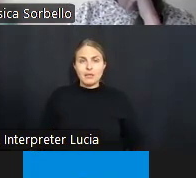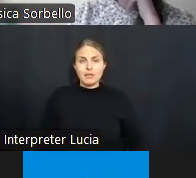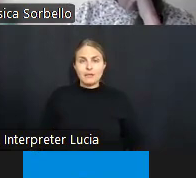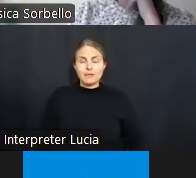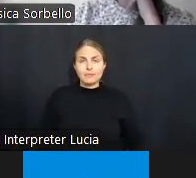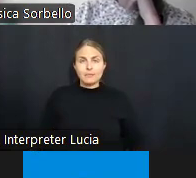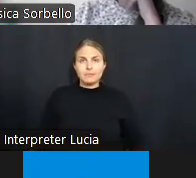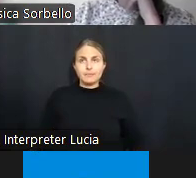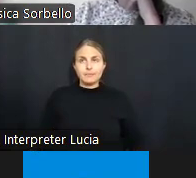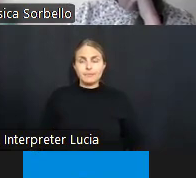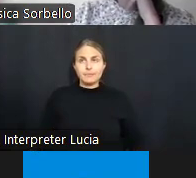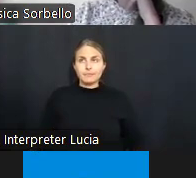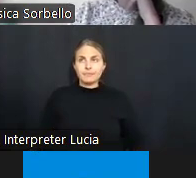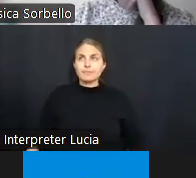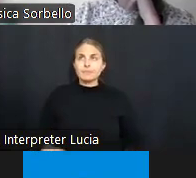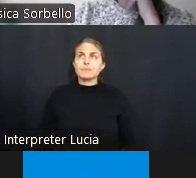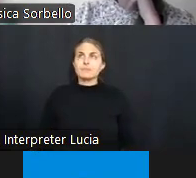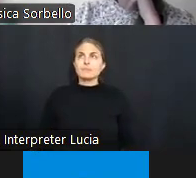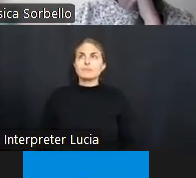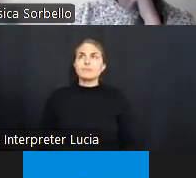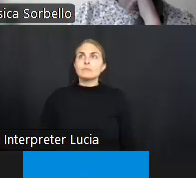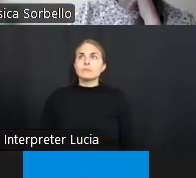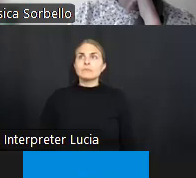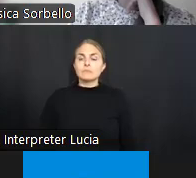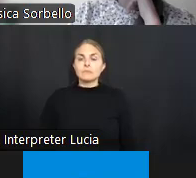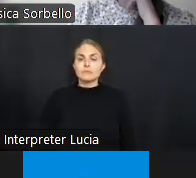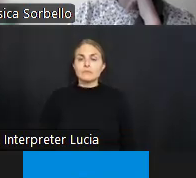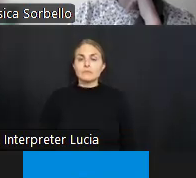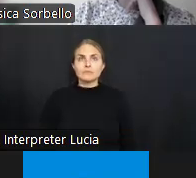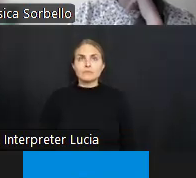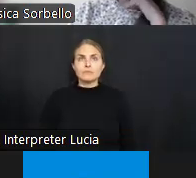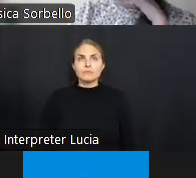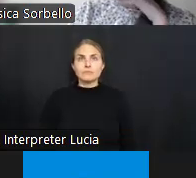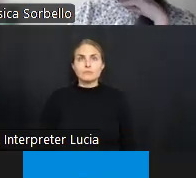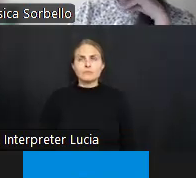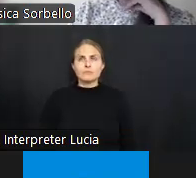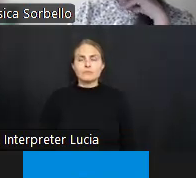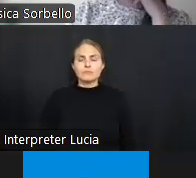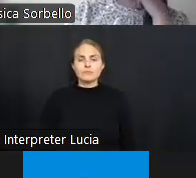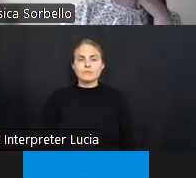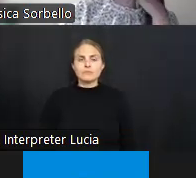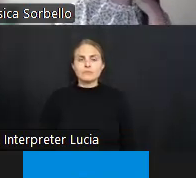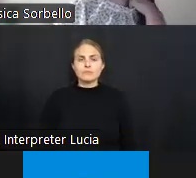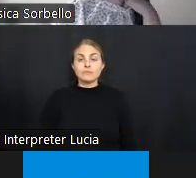that? Those helpful Deterra